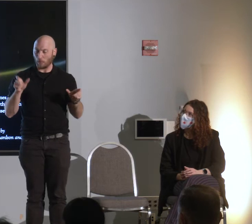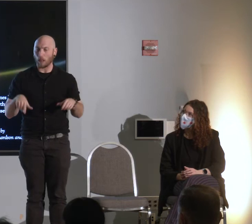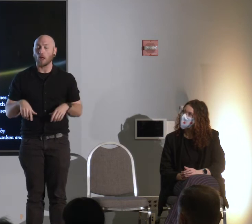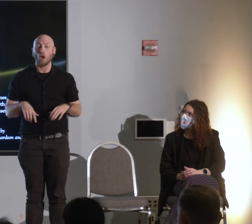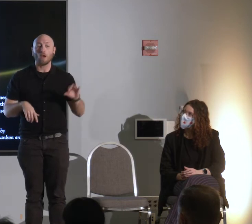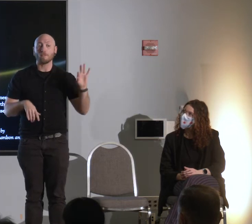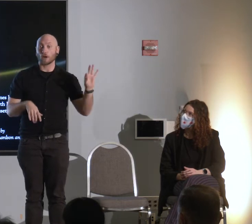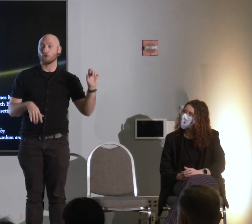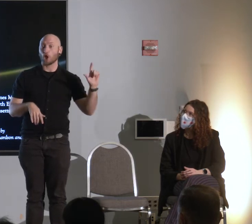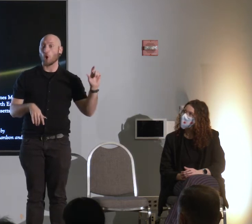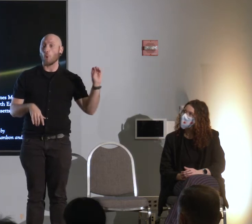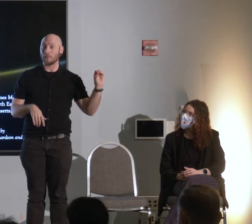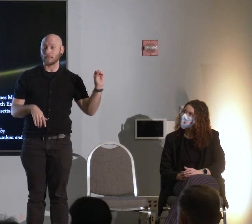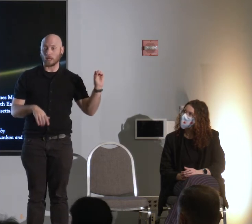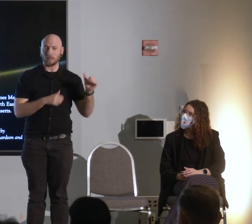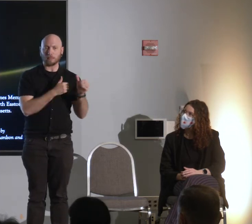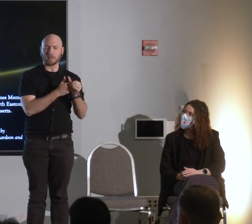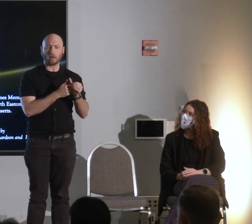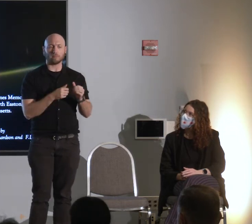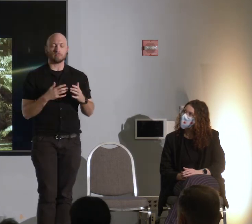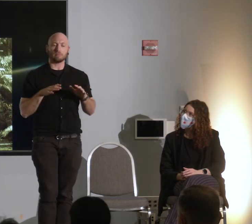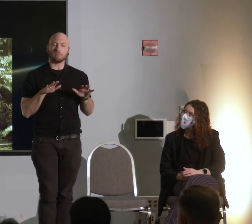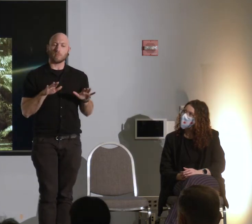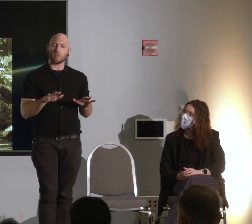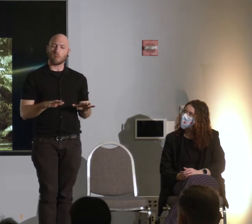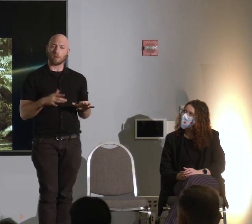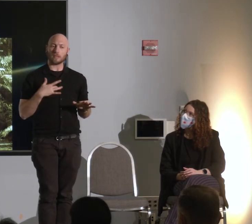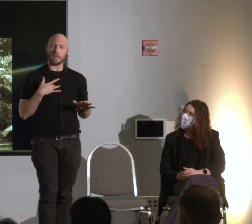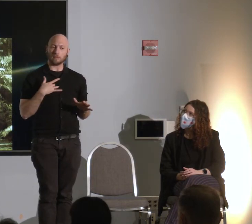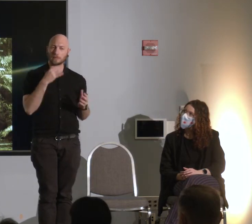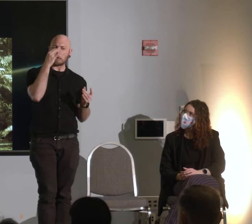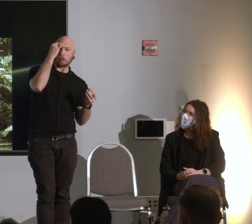Olmstead usually seemed preoccupied with big thoughts.